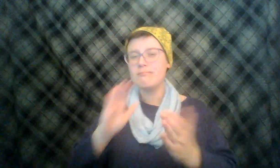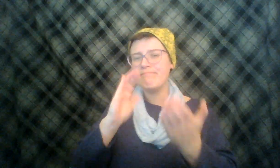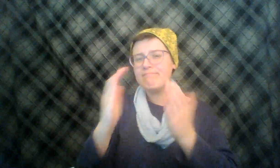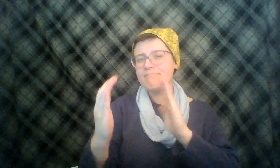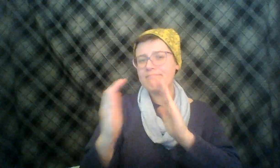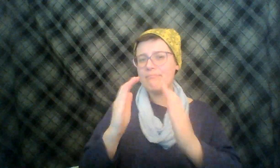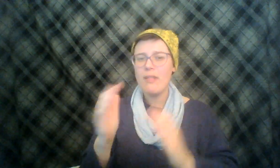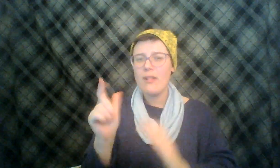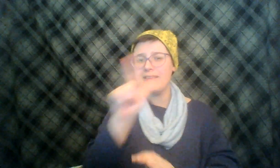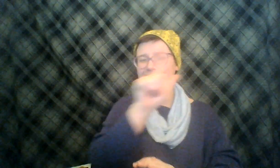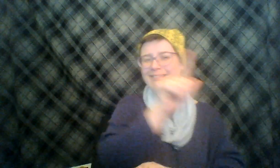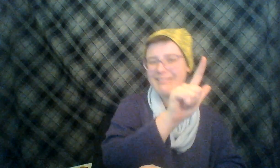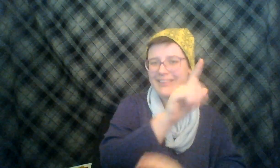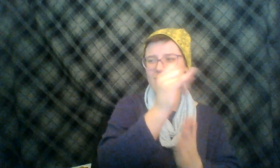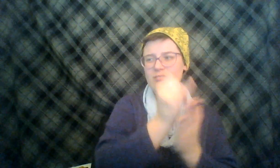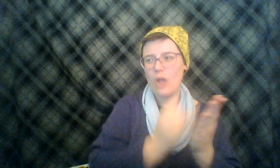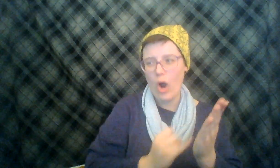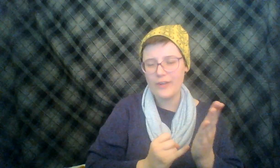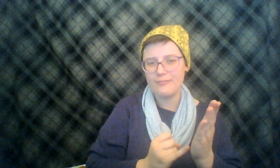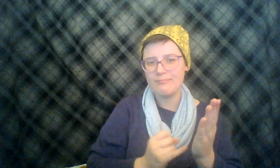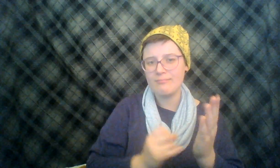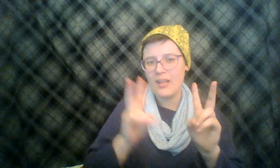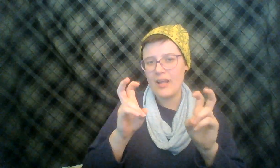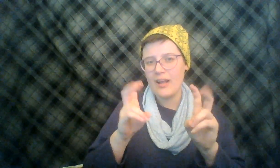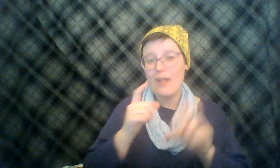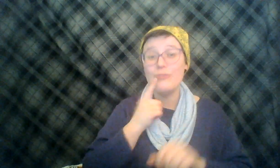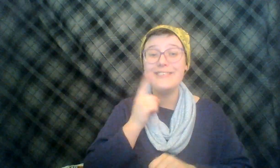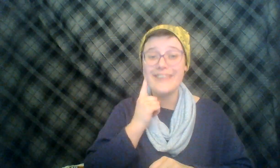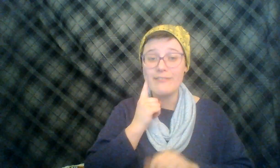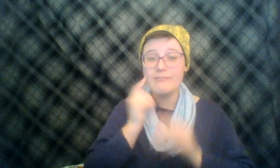Compare that to the left “Deaf”,